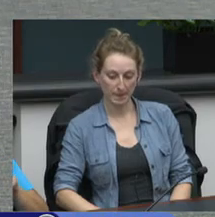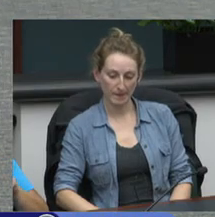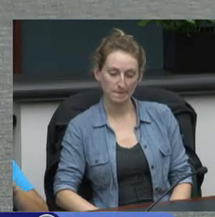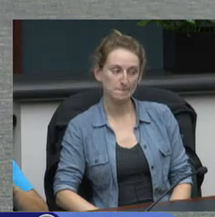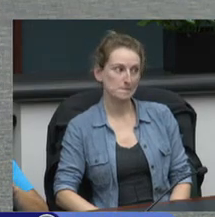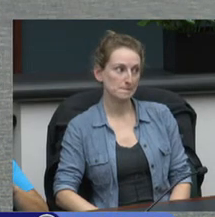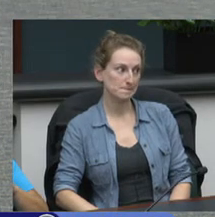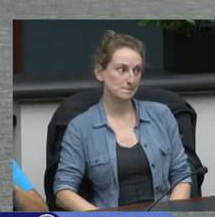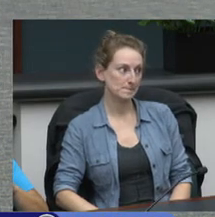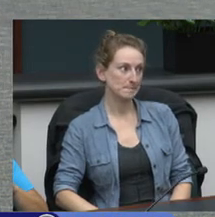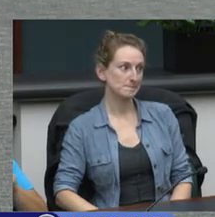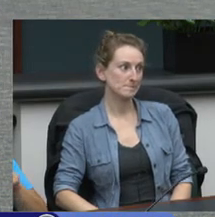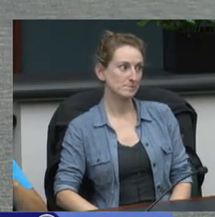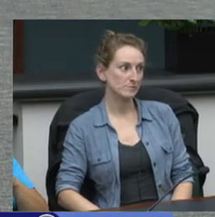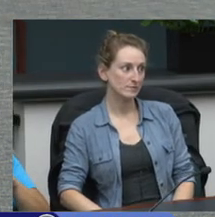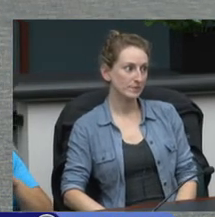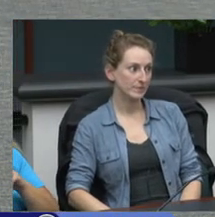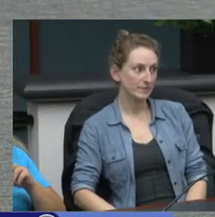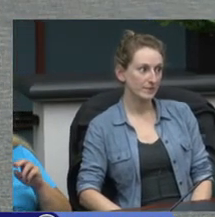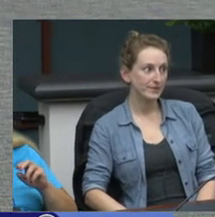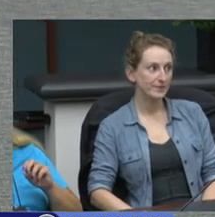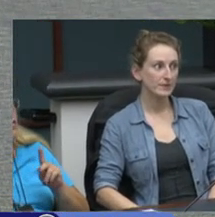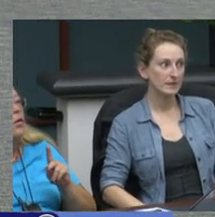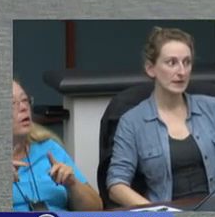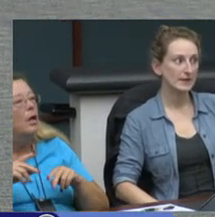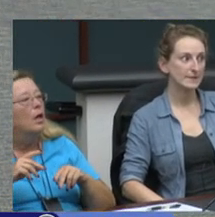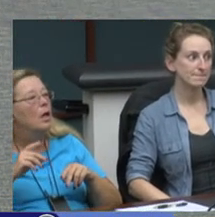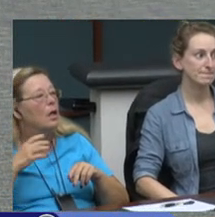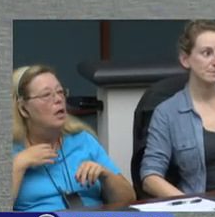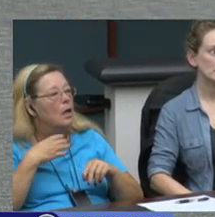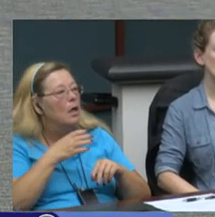question and then sit down so councilman's stir bomb raised an